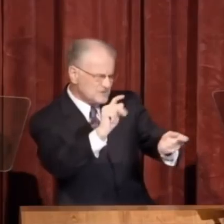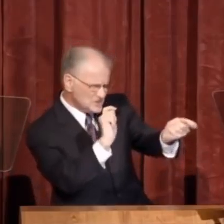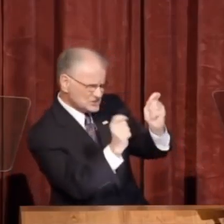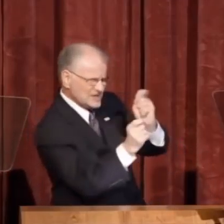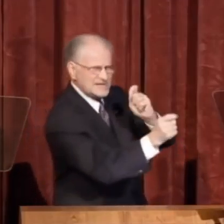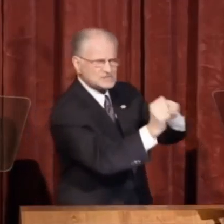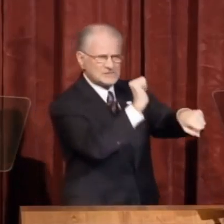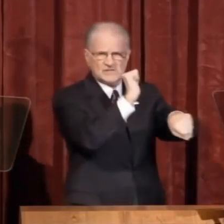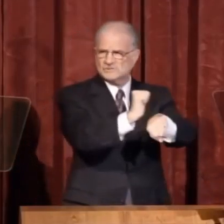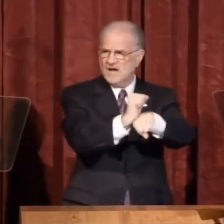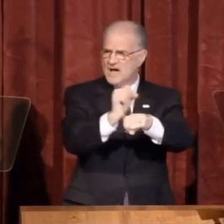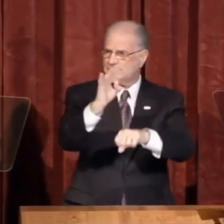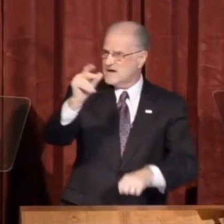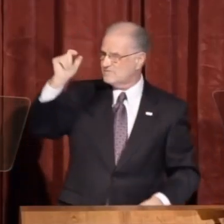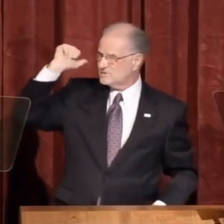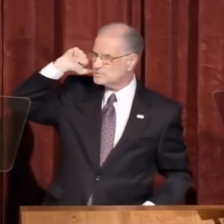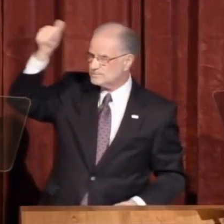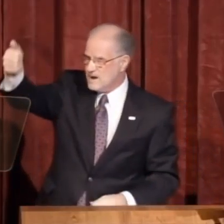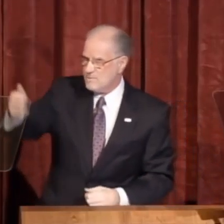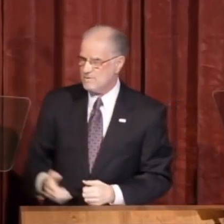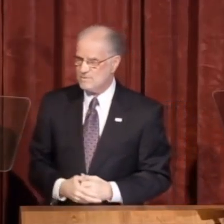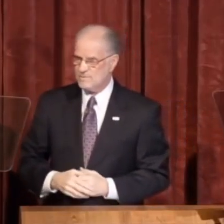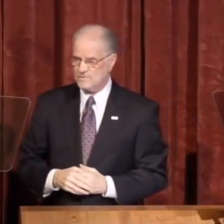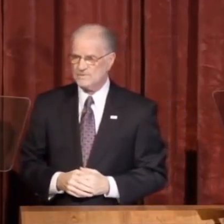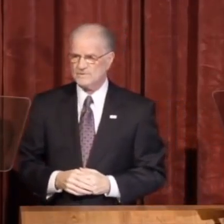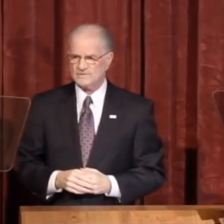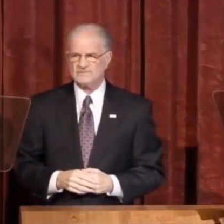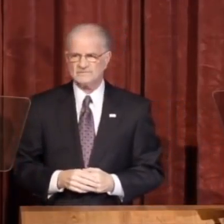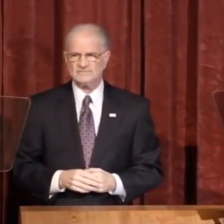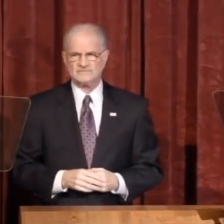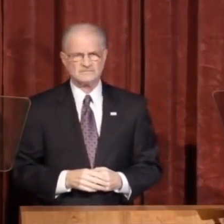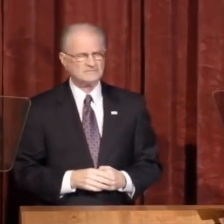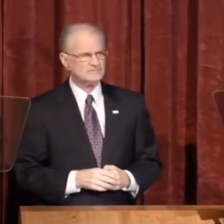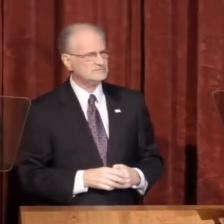the heart of preparation for a changing future.